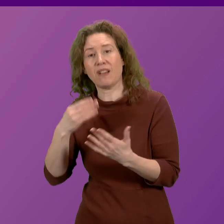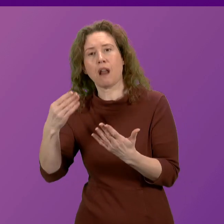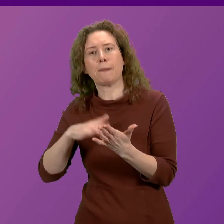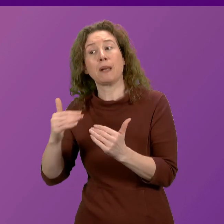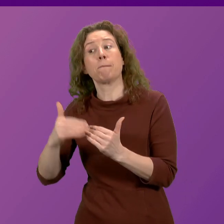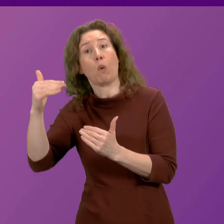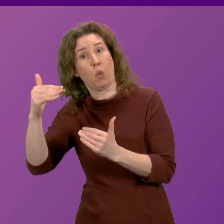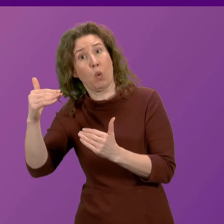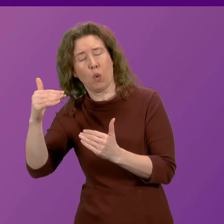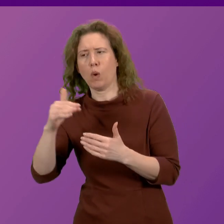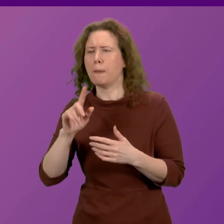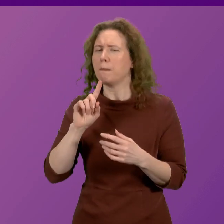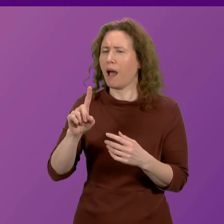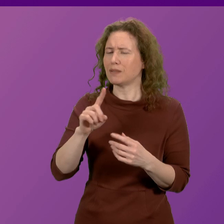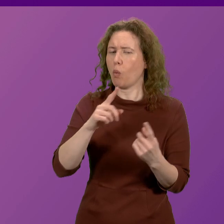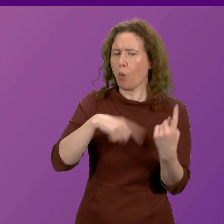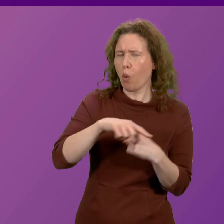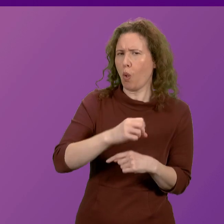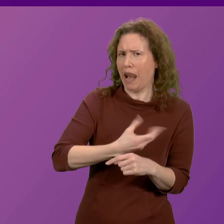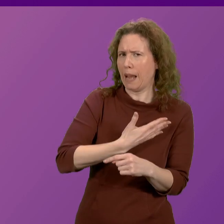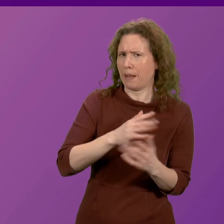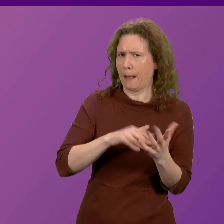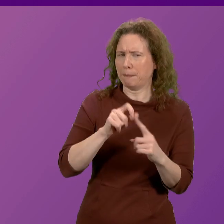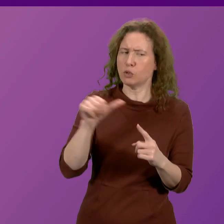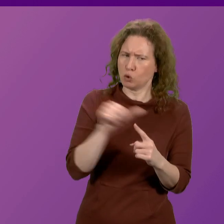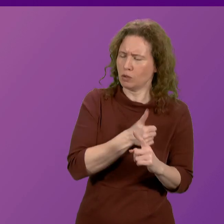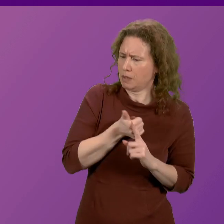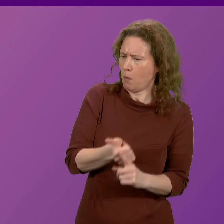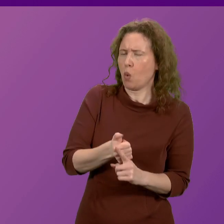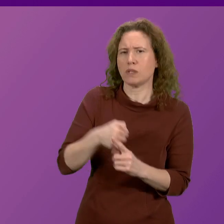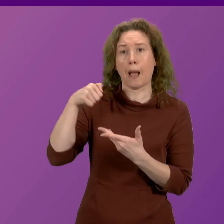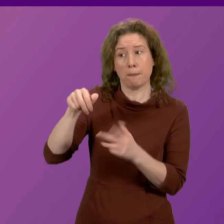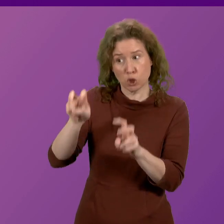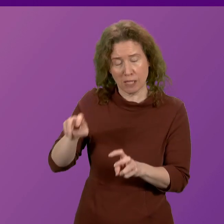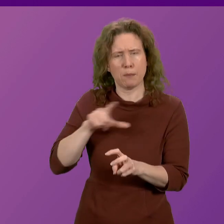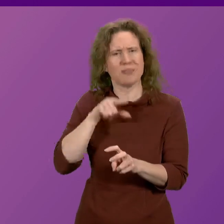is incumbent on all Labour MSPs to back the budget and support our creative industries?